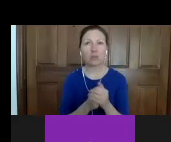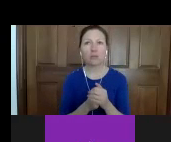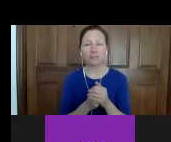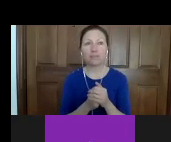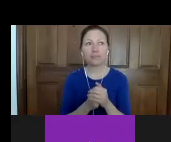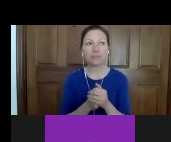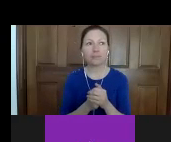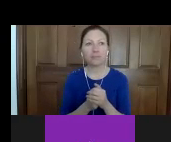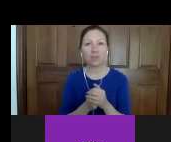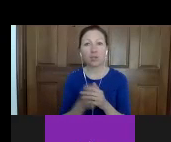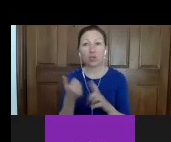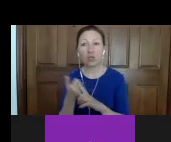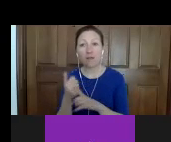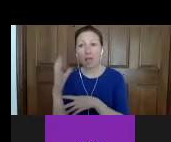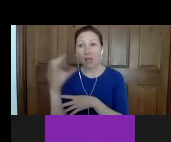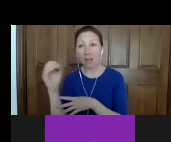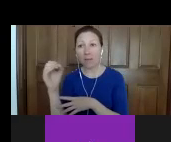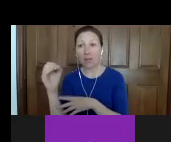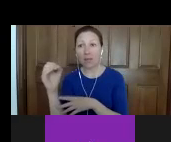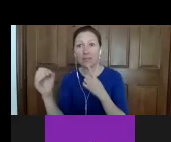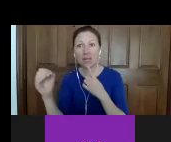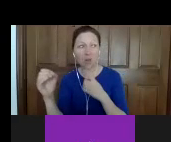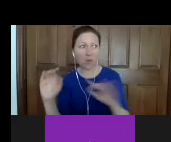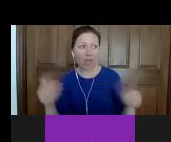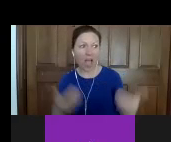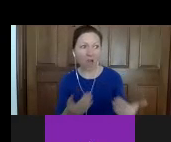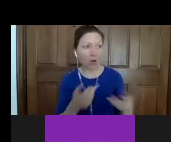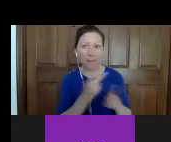as the employer, need to know, I need to know if there's specific software I need to download,